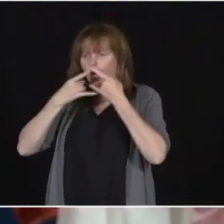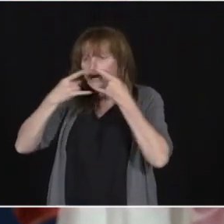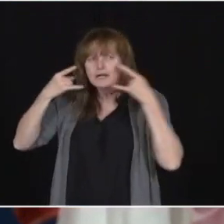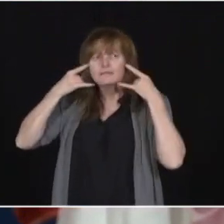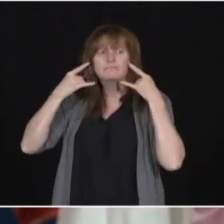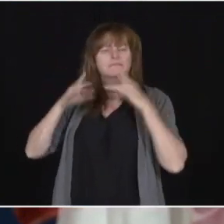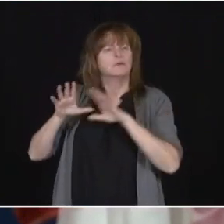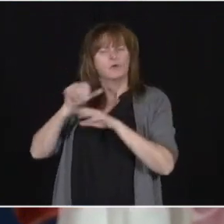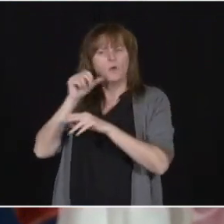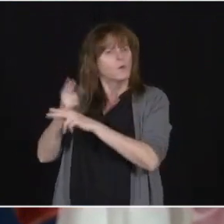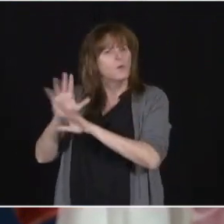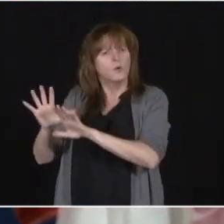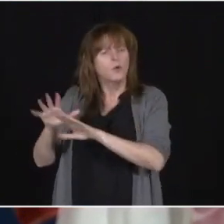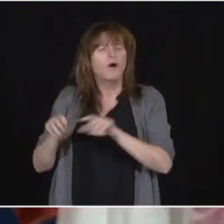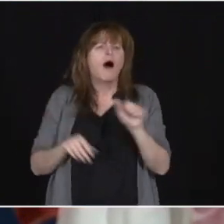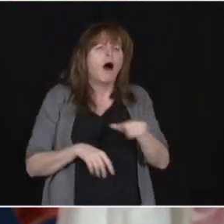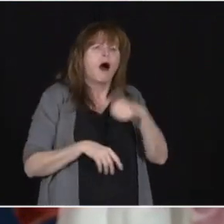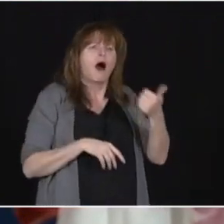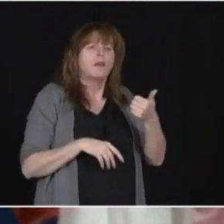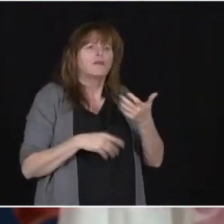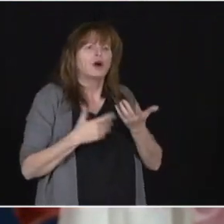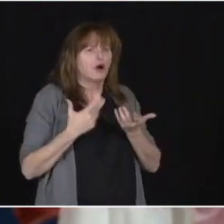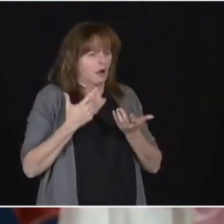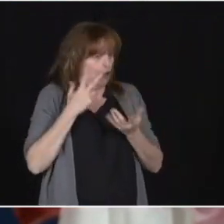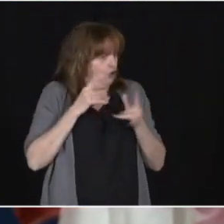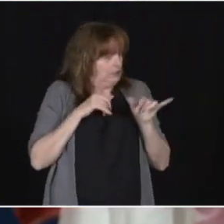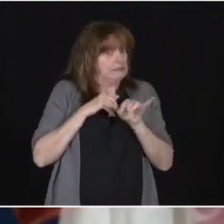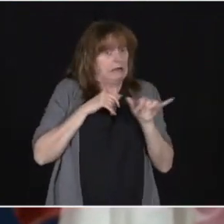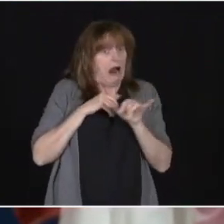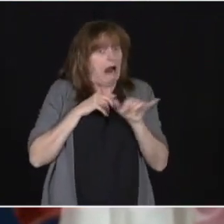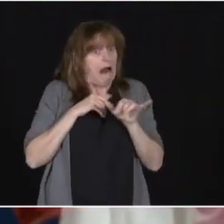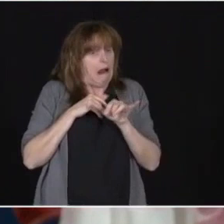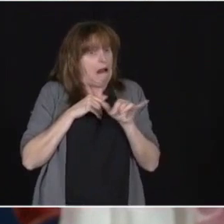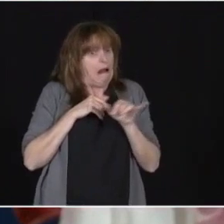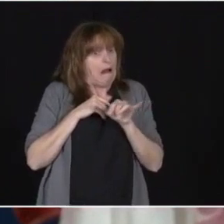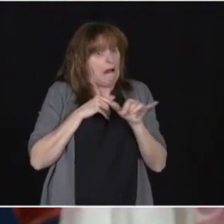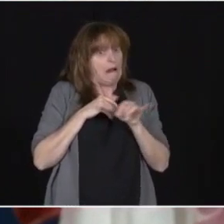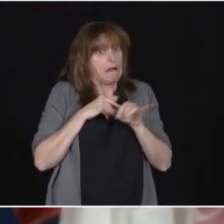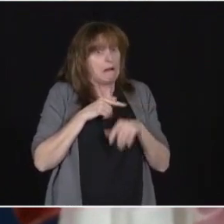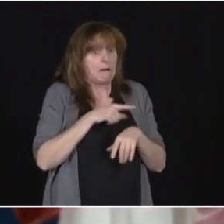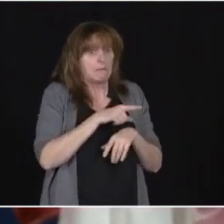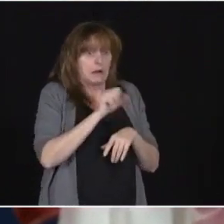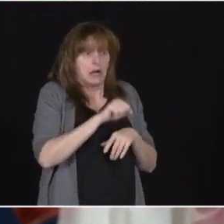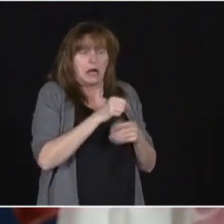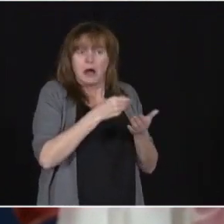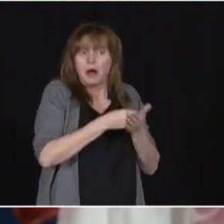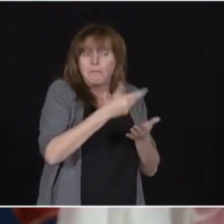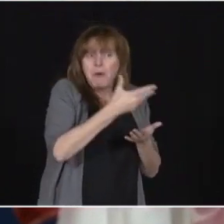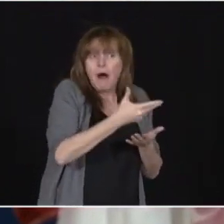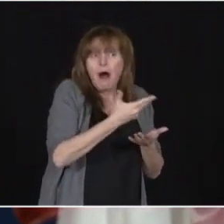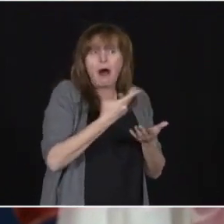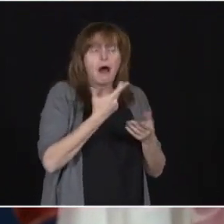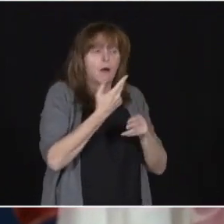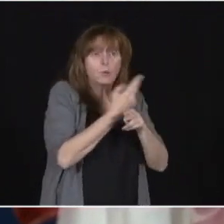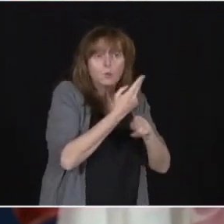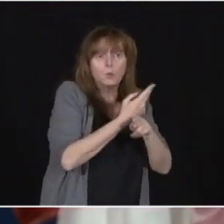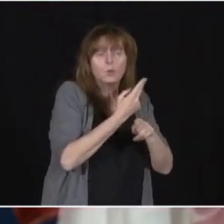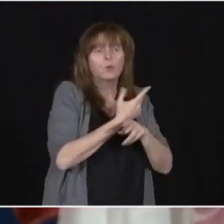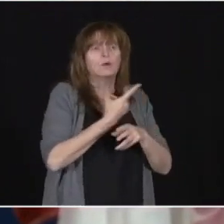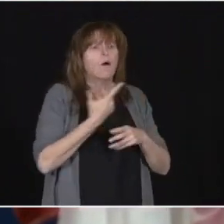But the nonmedical masks, they look like the surgical masks, you will be able to use those. But any face covering is better than none at all.